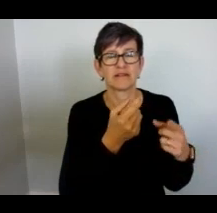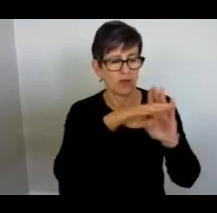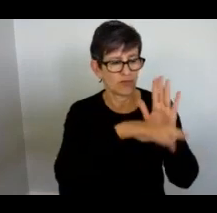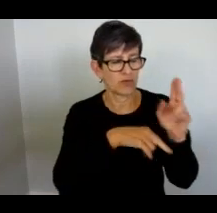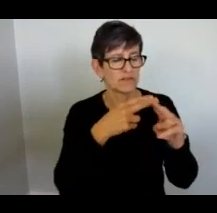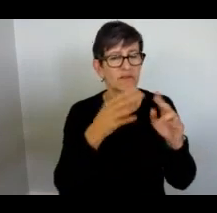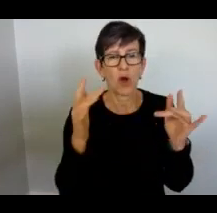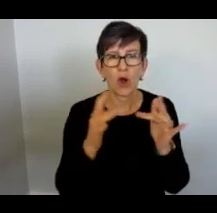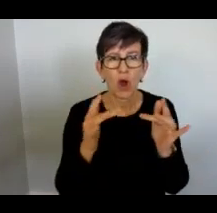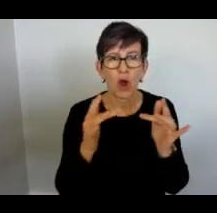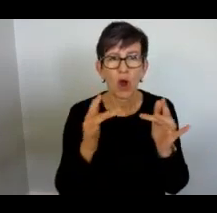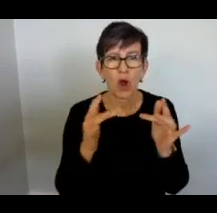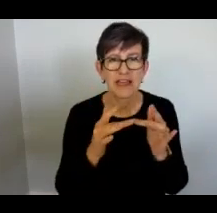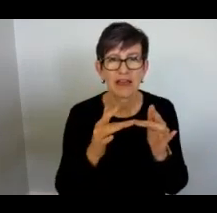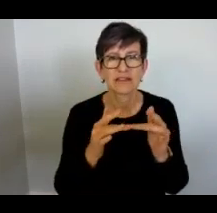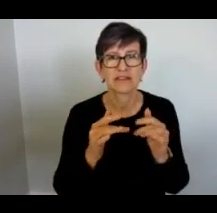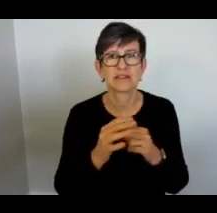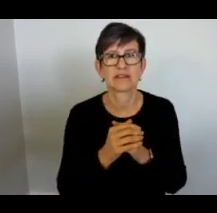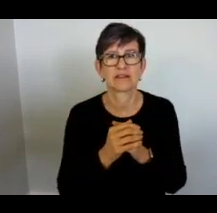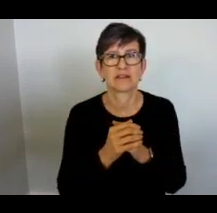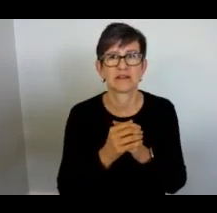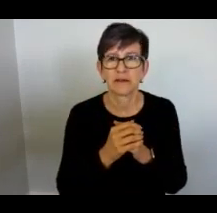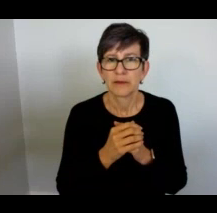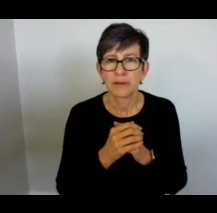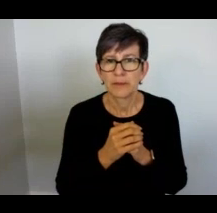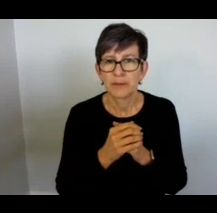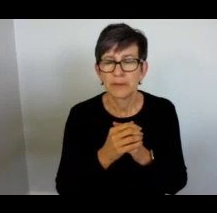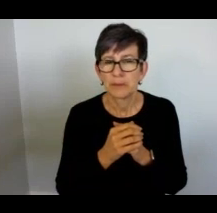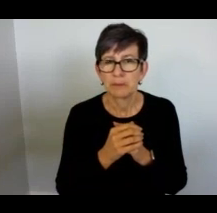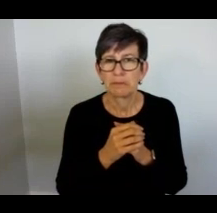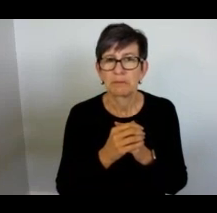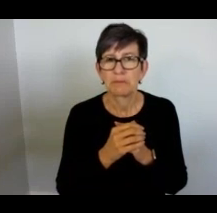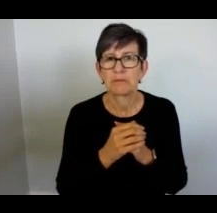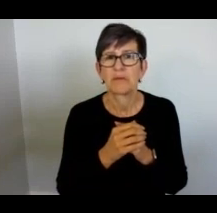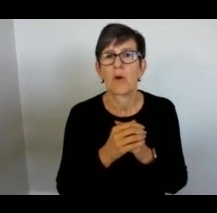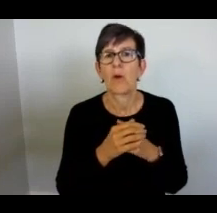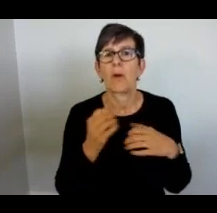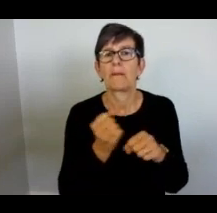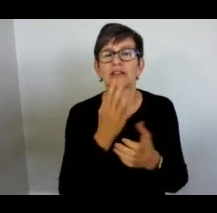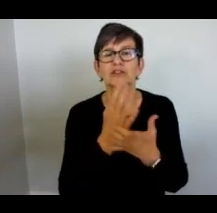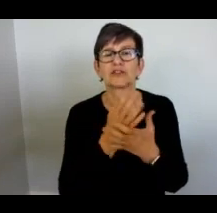certain things or do certain things related to the child's protection. The other category